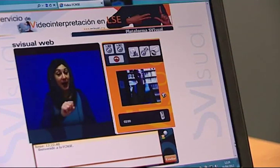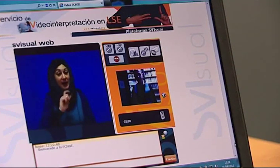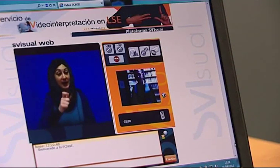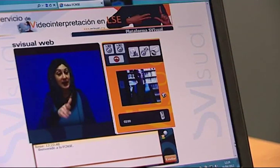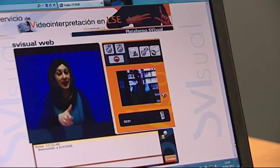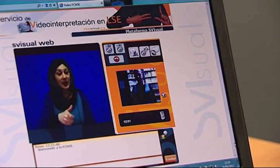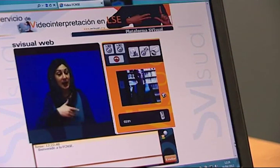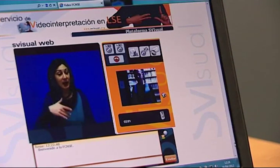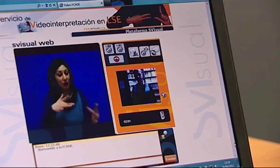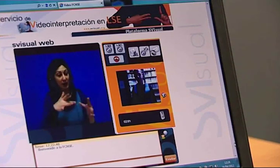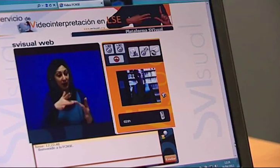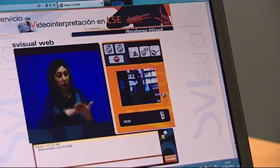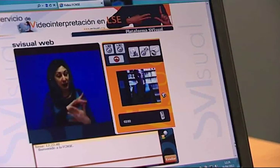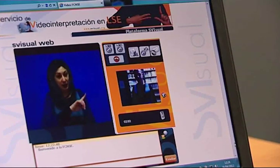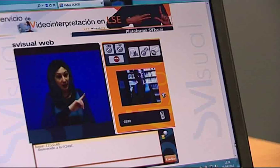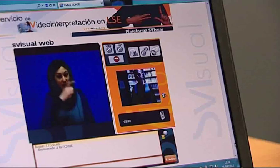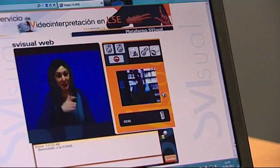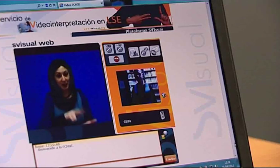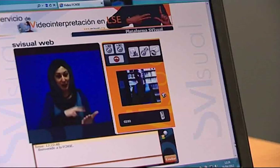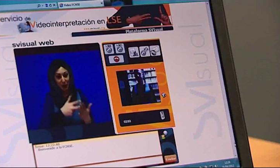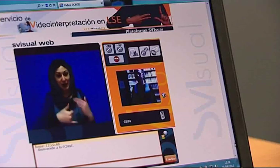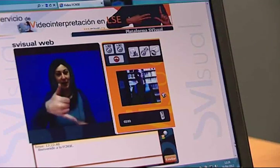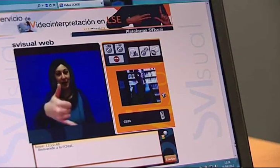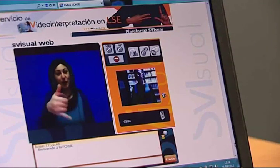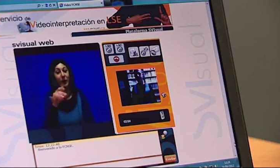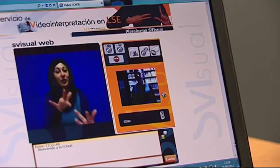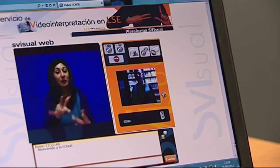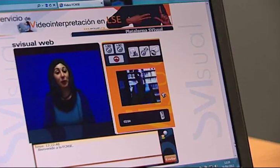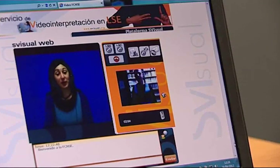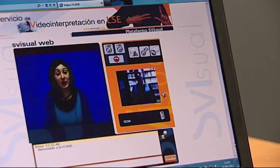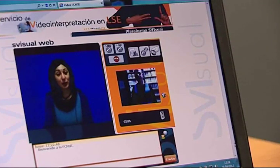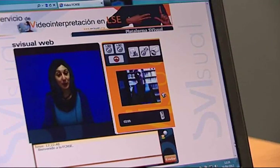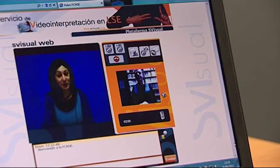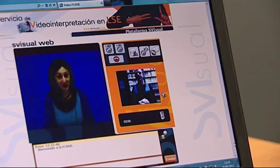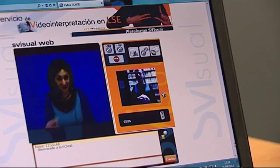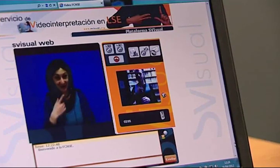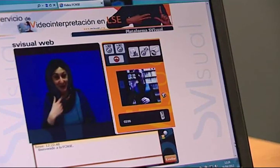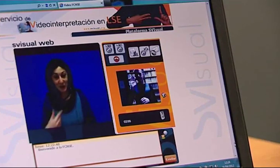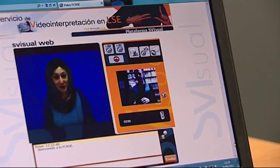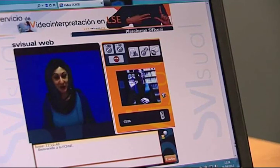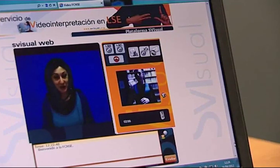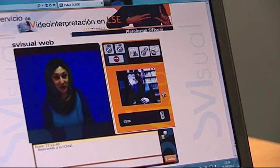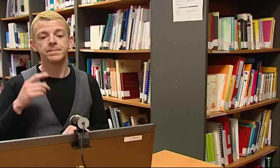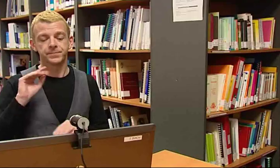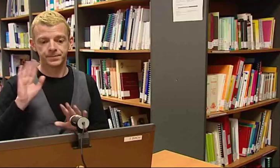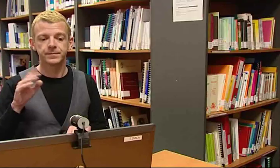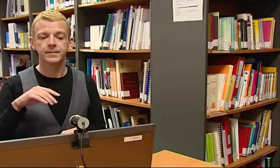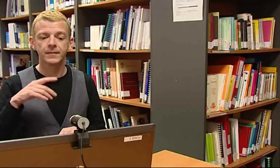called Alex, who wants to contact you. I'm going to interpret the call, okay? (INTERPRETER) I will pass you on. (TEACHER) Thank you.